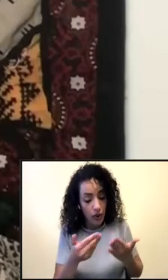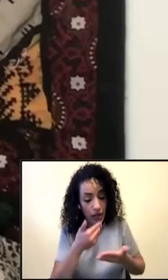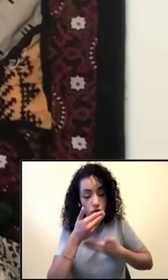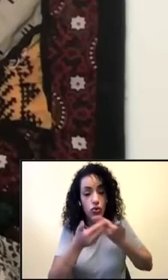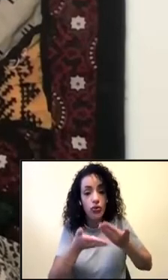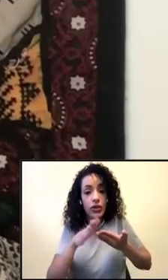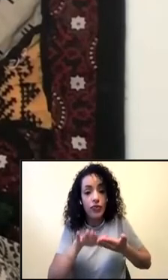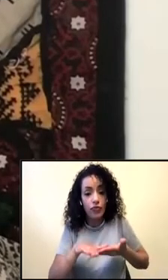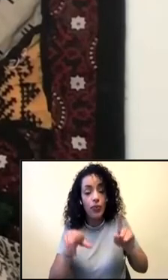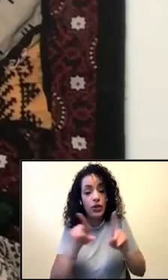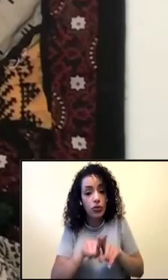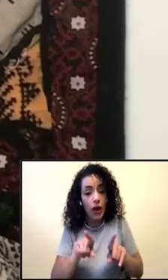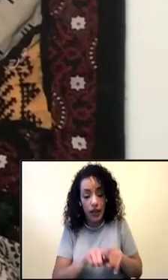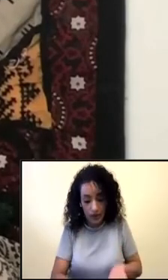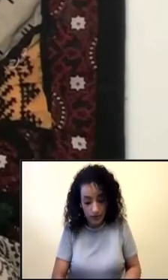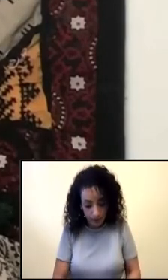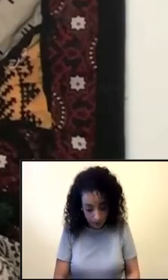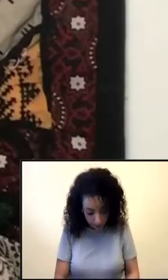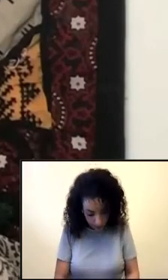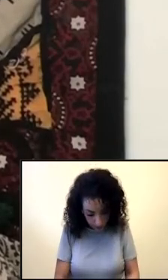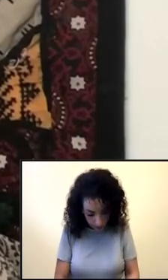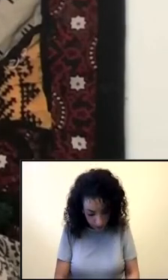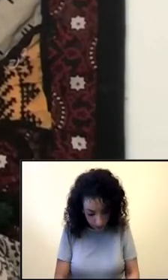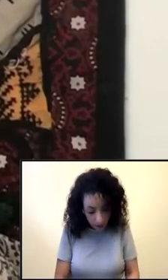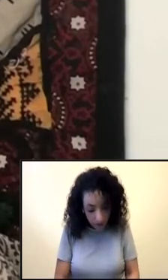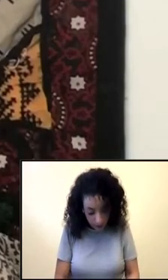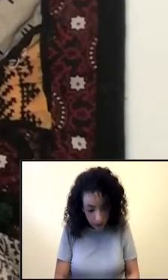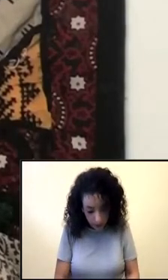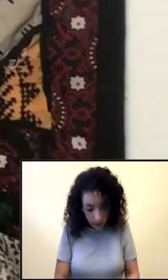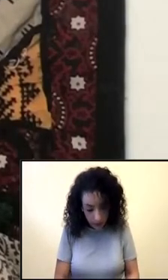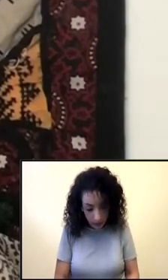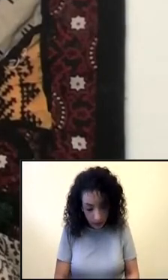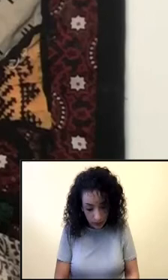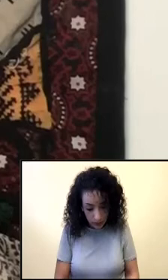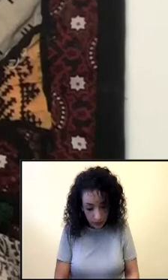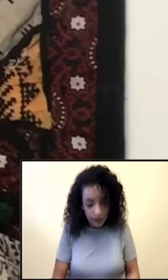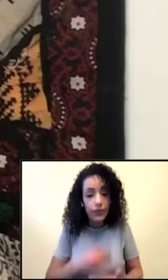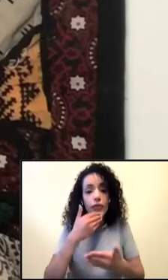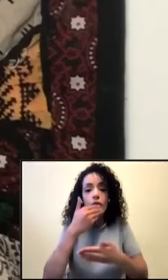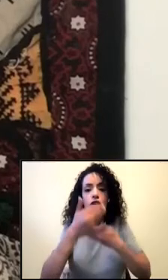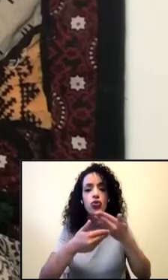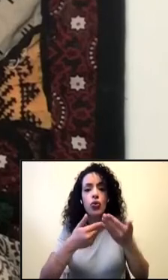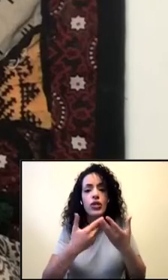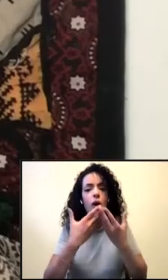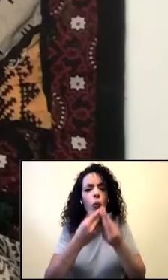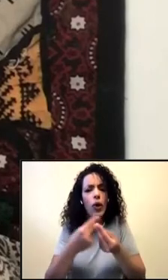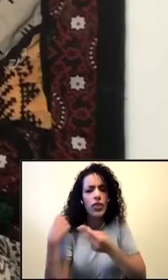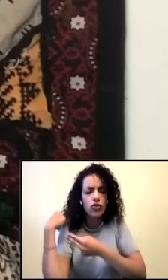So that they're placed alongside what is, you know traditional history, or actual history,